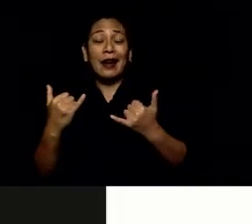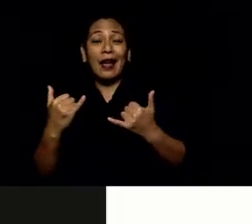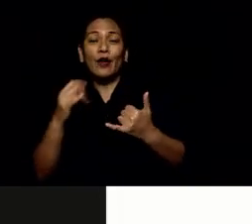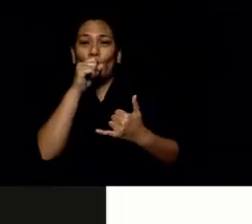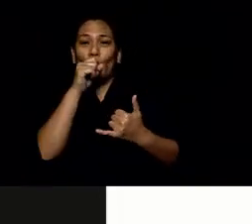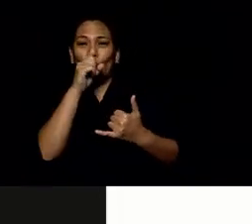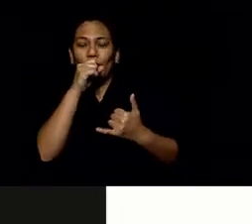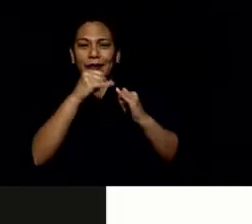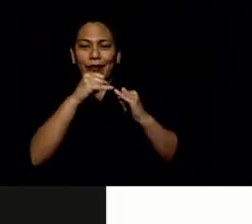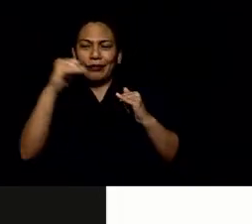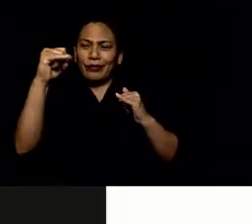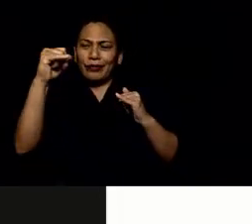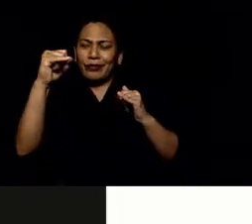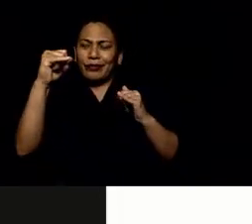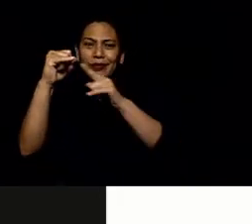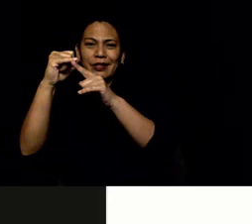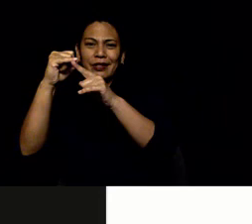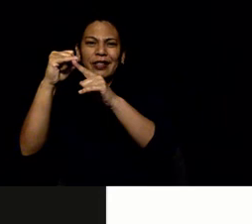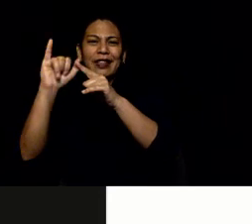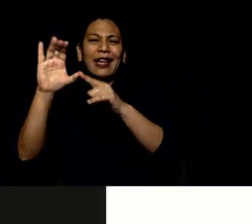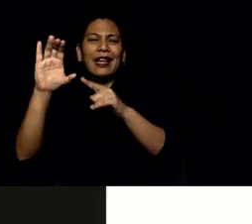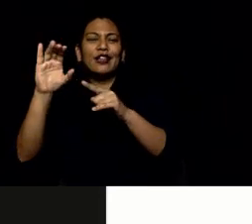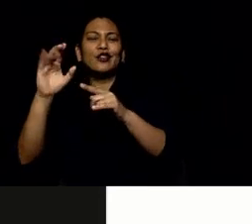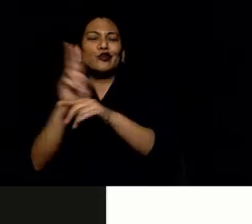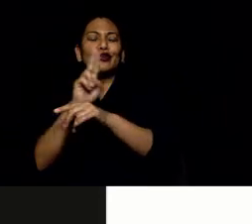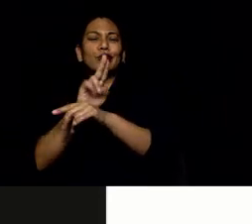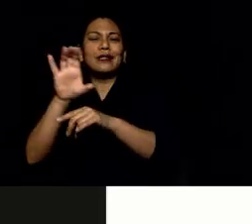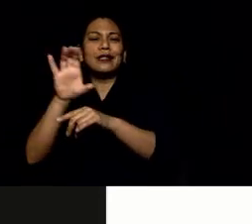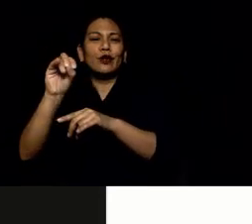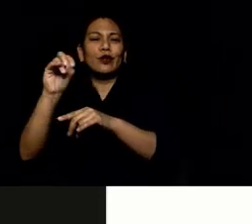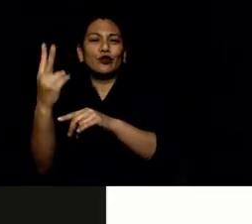That's using CO2 as a proxy for pollution.